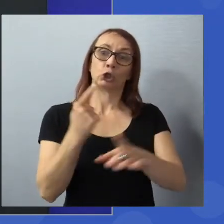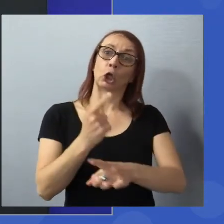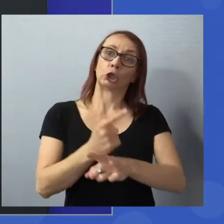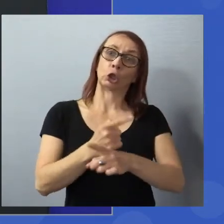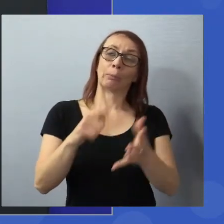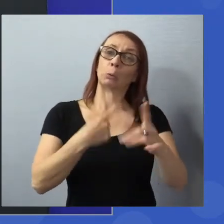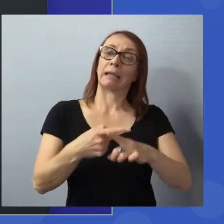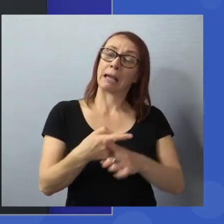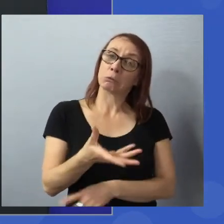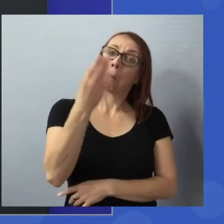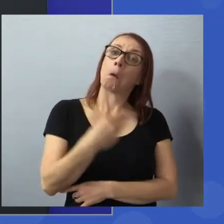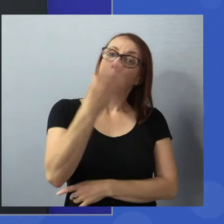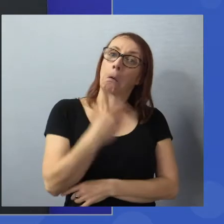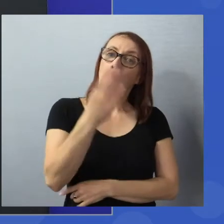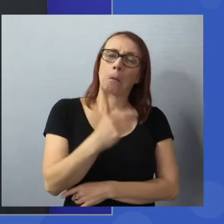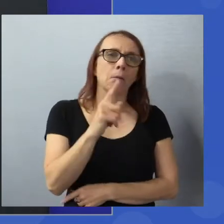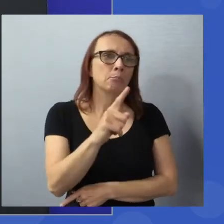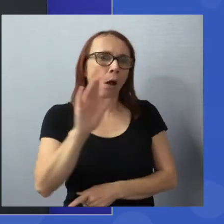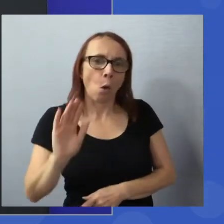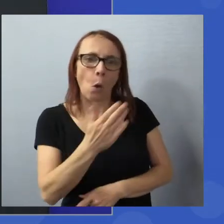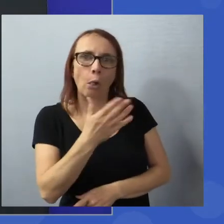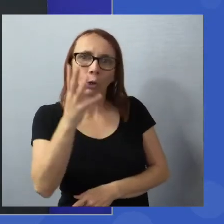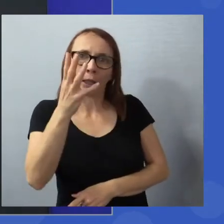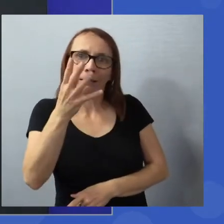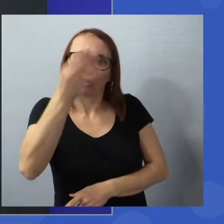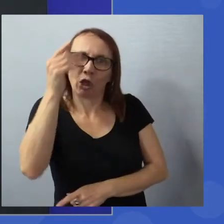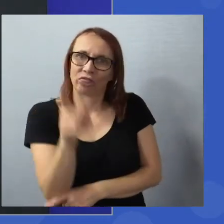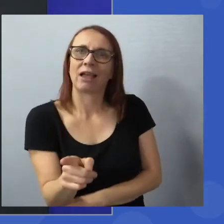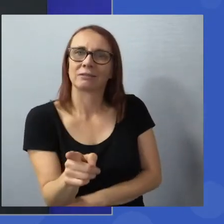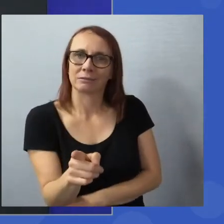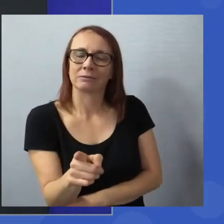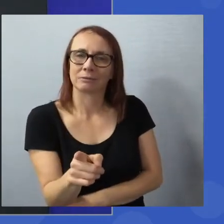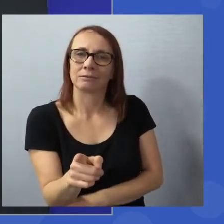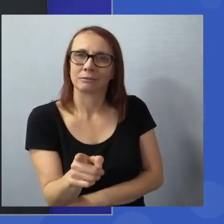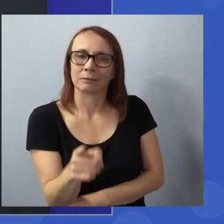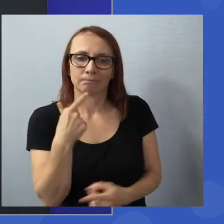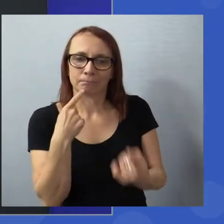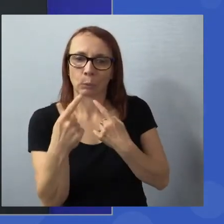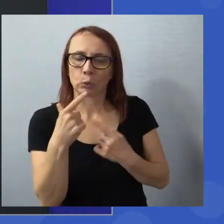can hear the the information that's and that's important about about policy